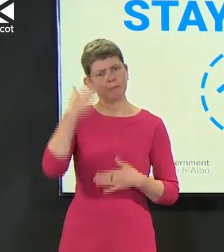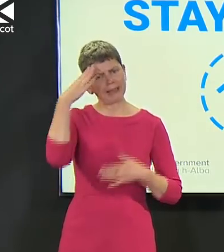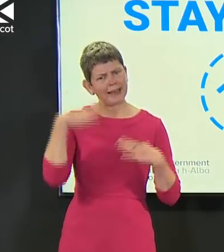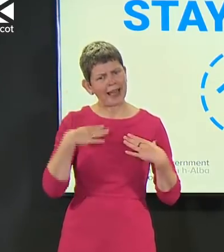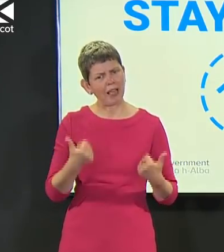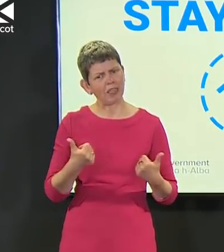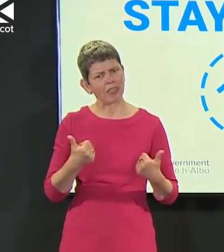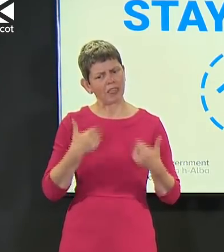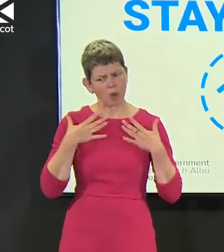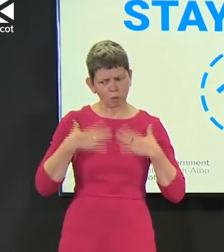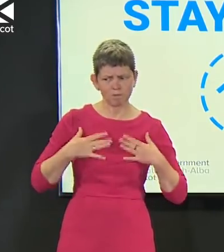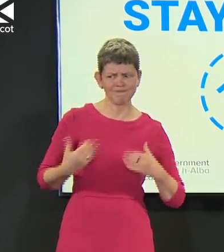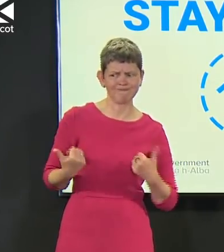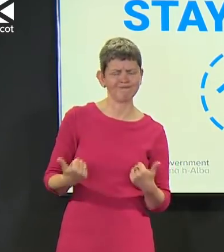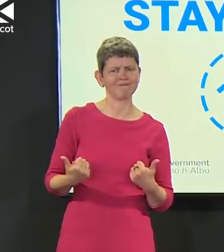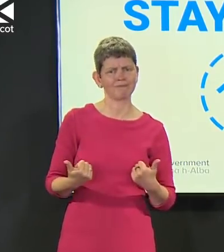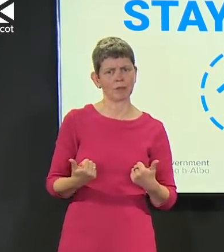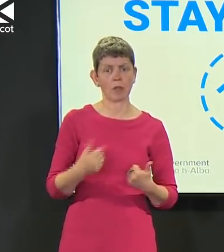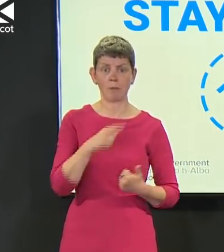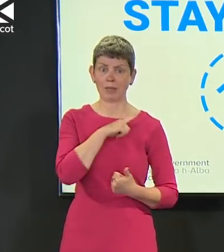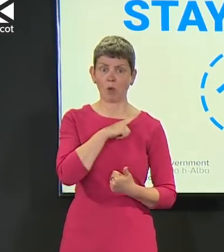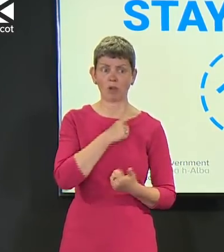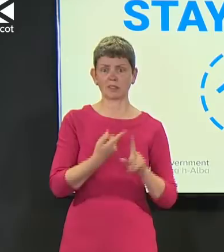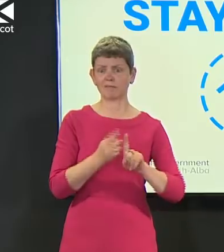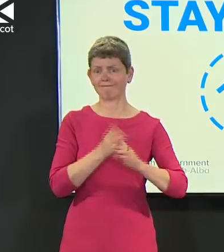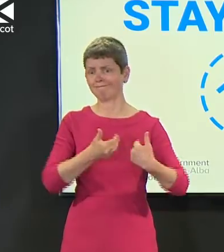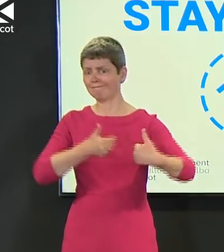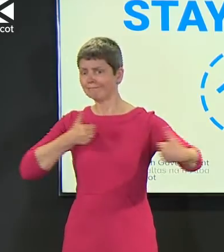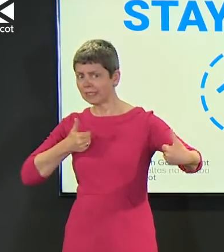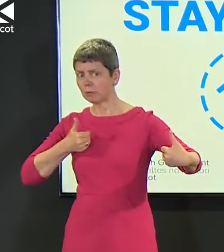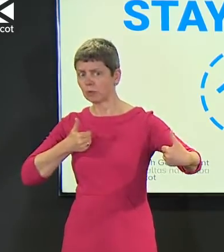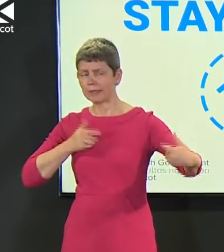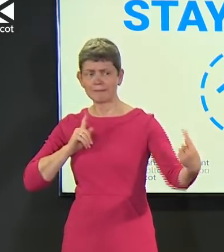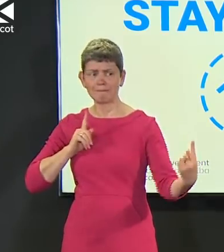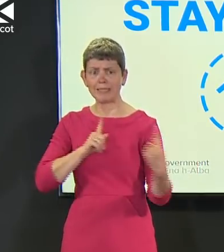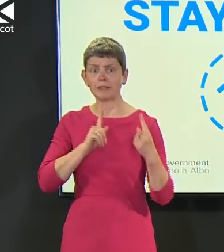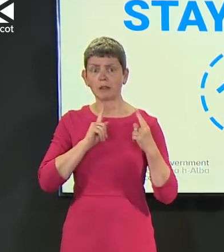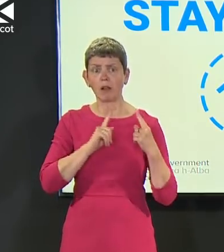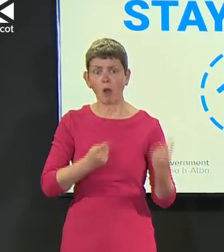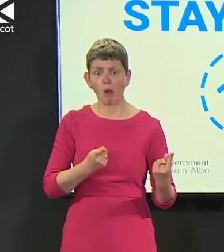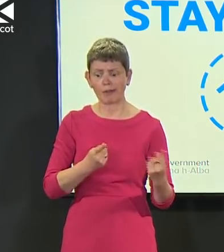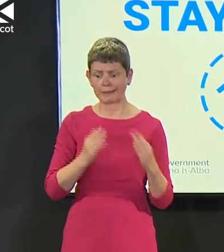remember there's an impact of keeping people apart as well that we've chosen to focus on outdoor and